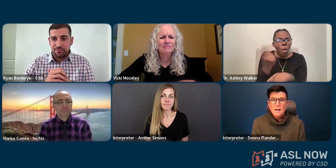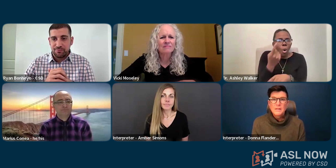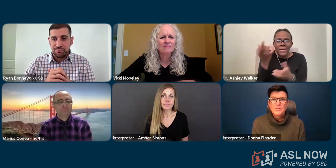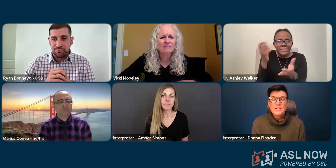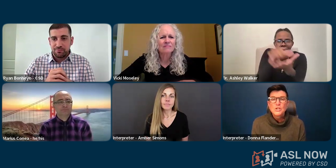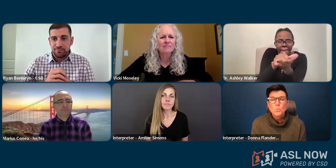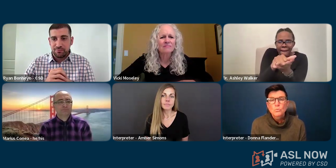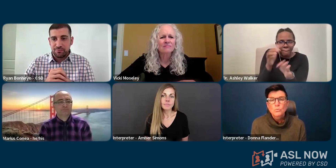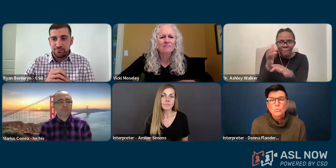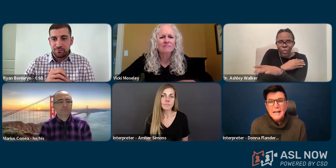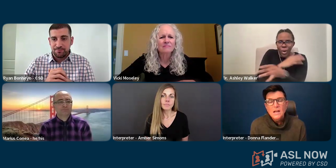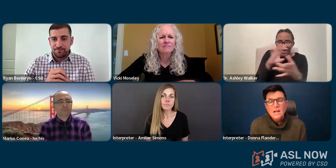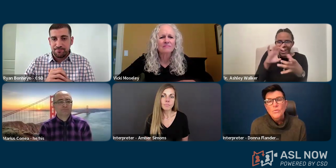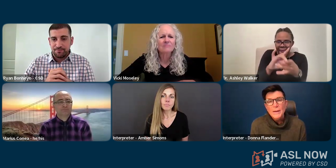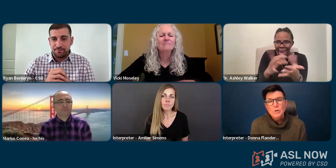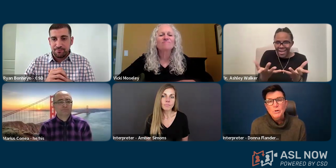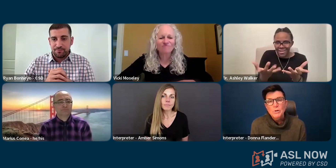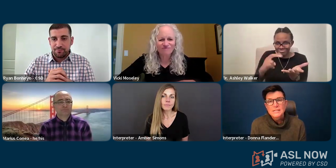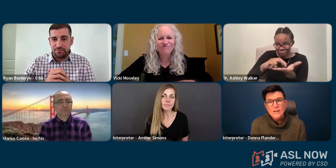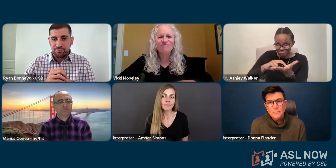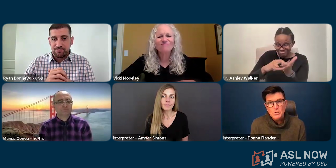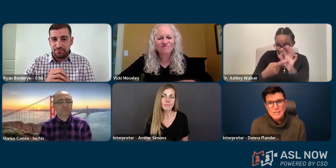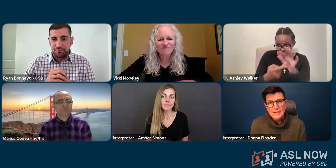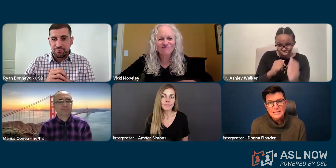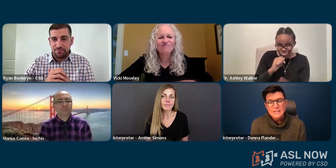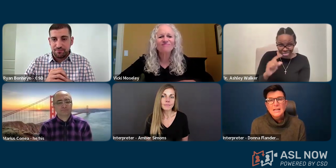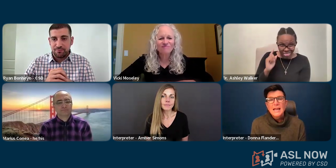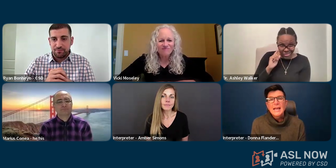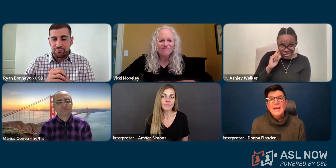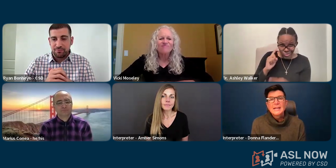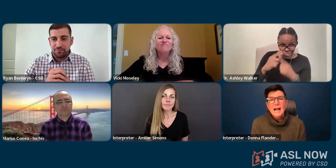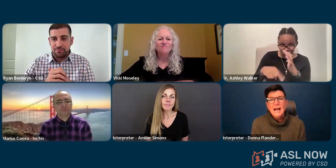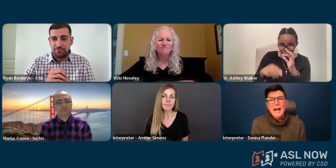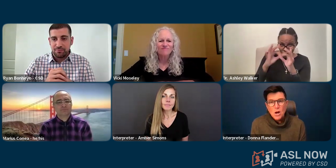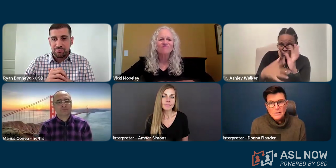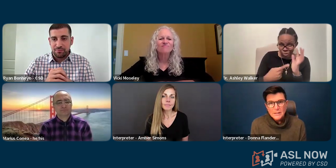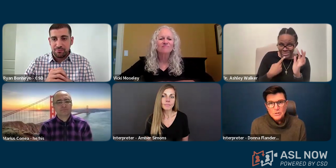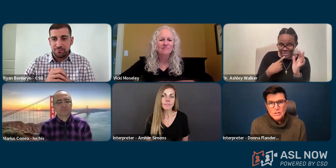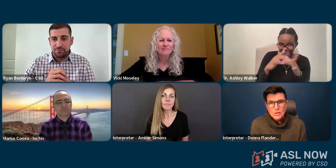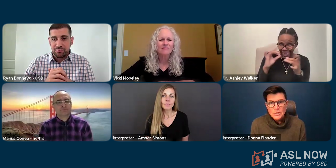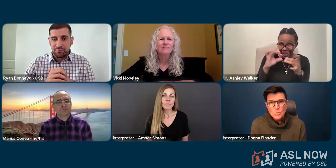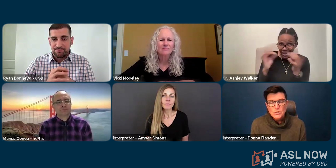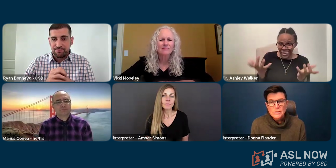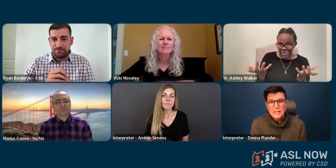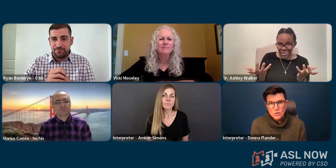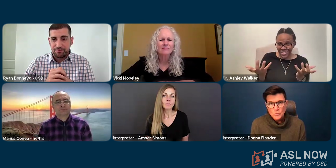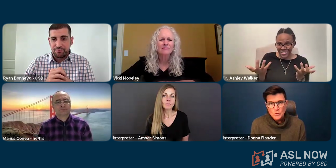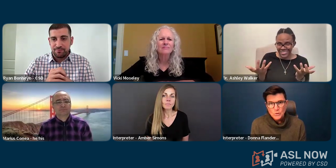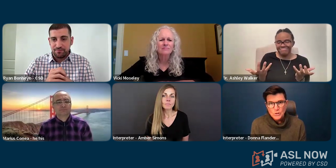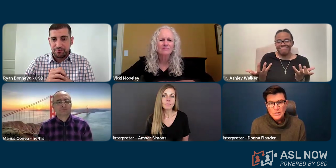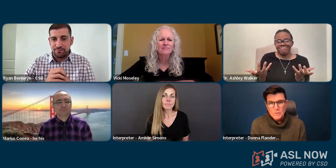Then you will realize, that person's a deaf person. And I am calling a person who is using an interpreter